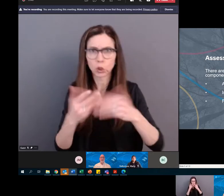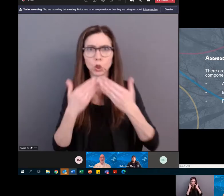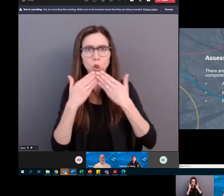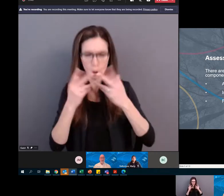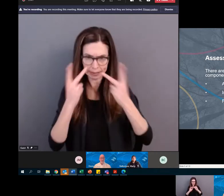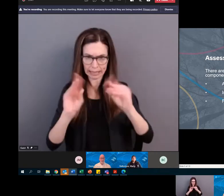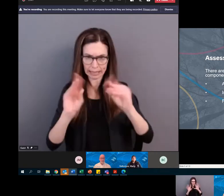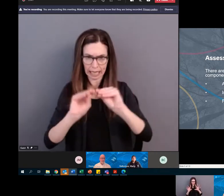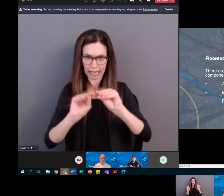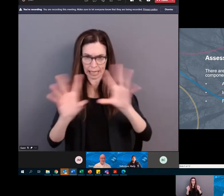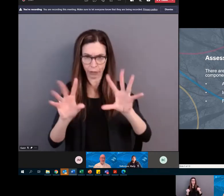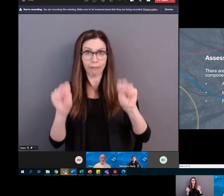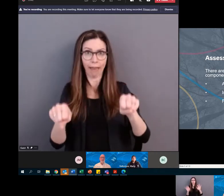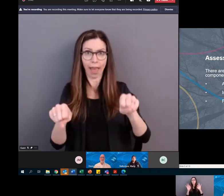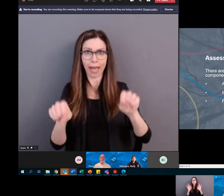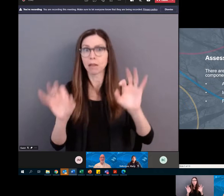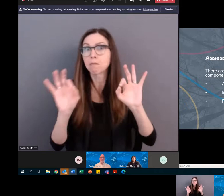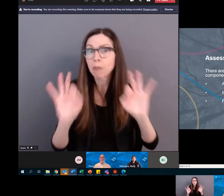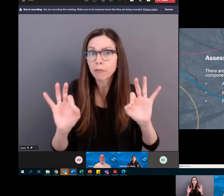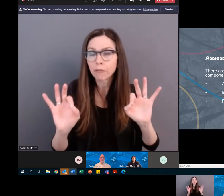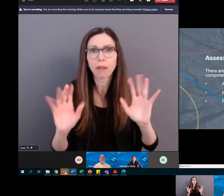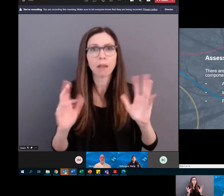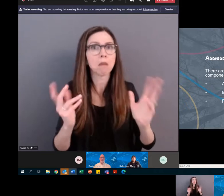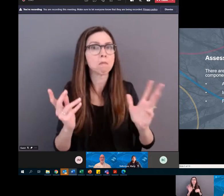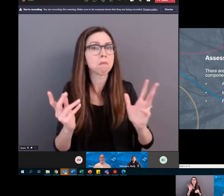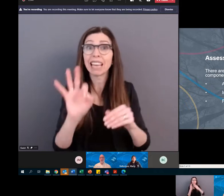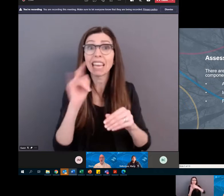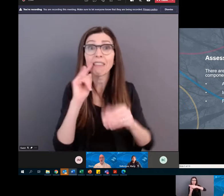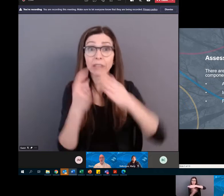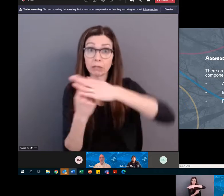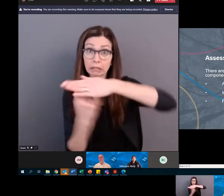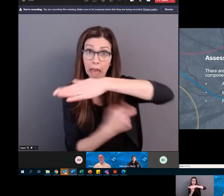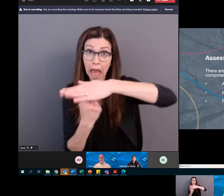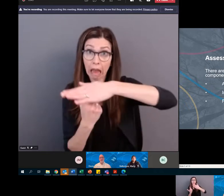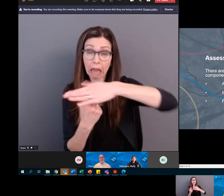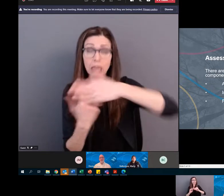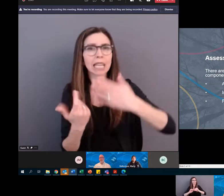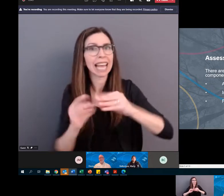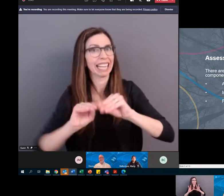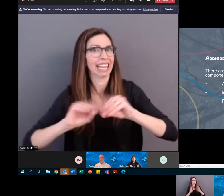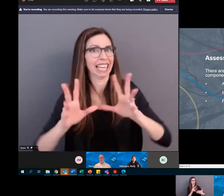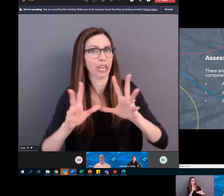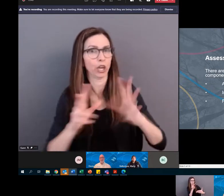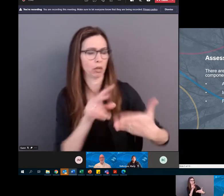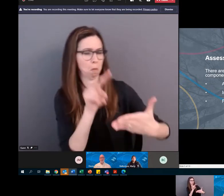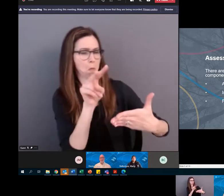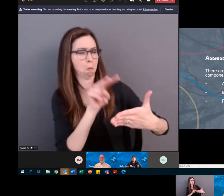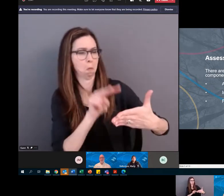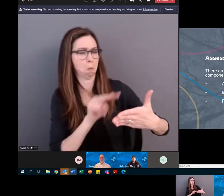clear readable scans of writing samples, or audio samples without too much